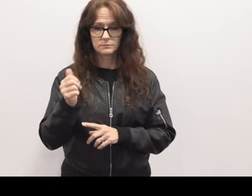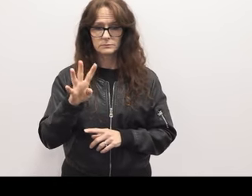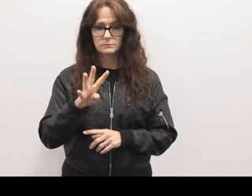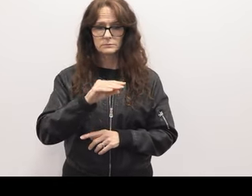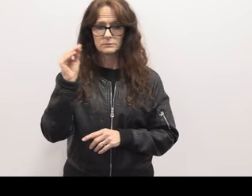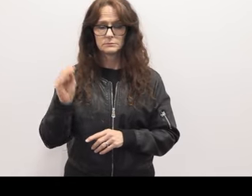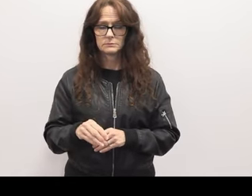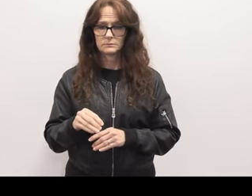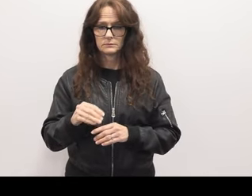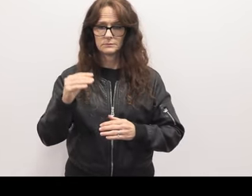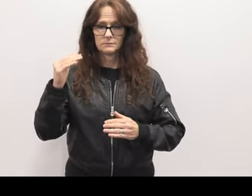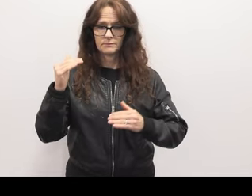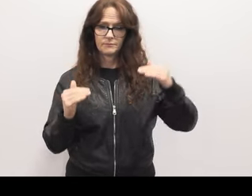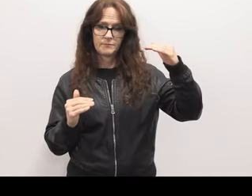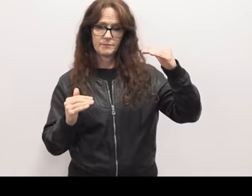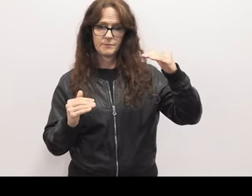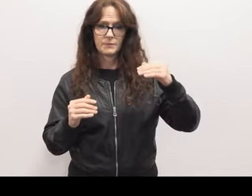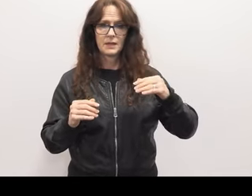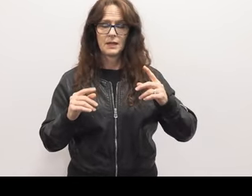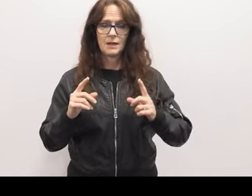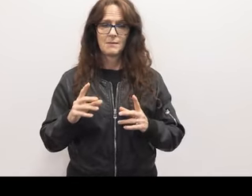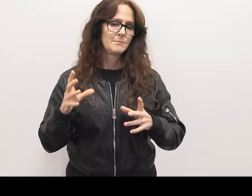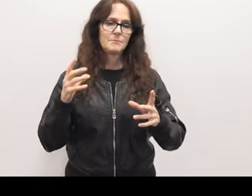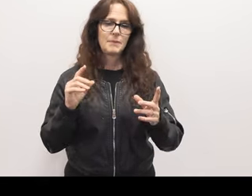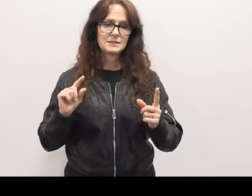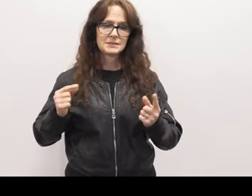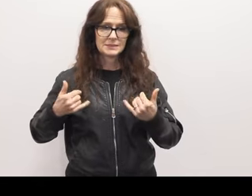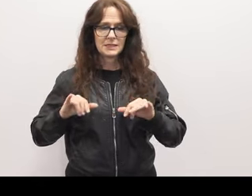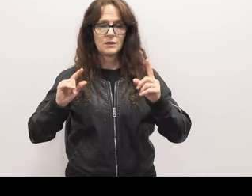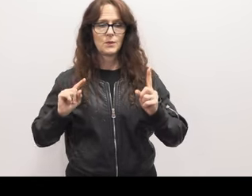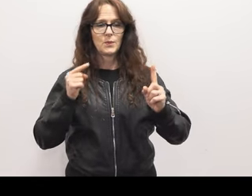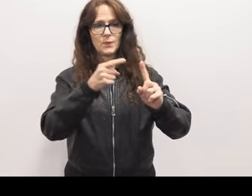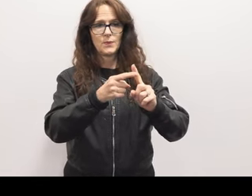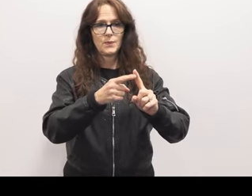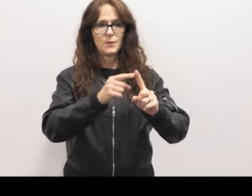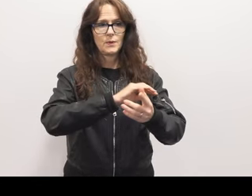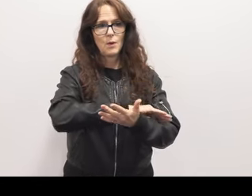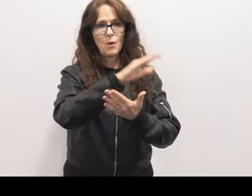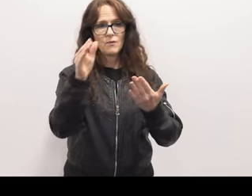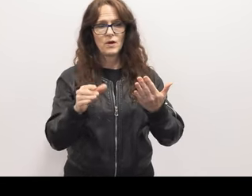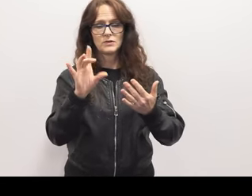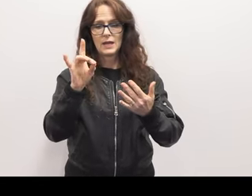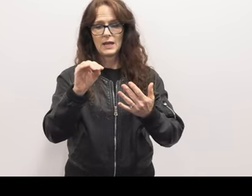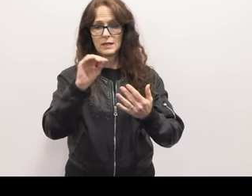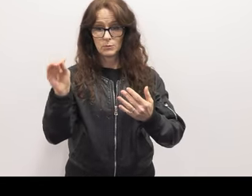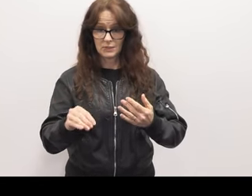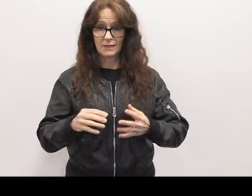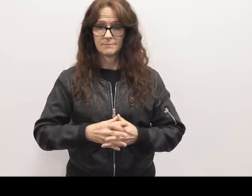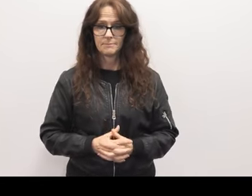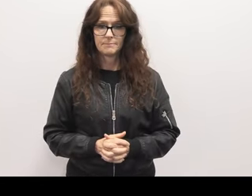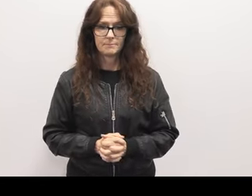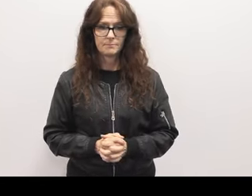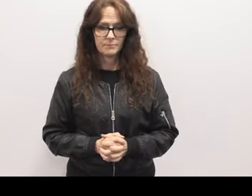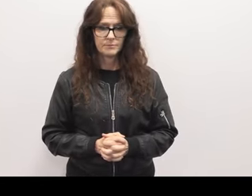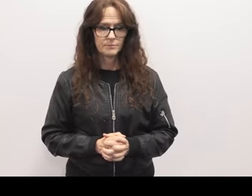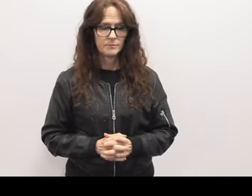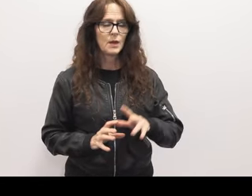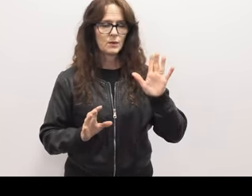but still reach the 80% overarching goal. [Brian Moskovitz] Yeah. [AJ Crabill] All right.